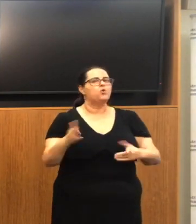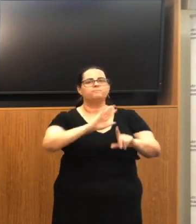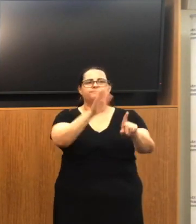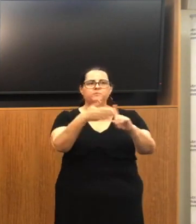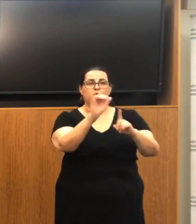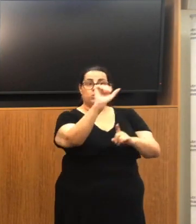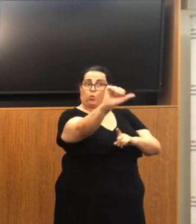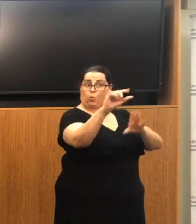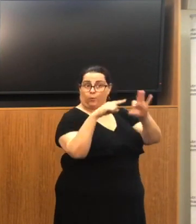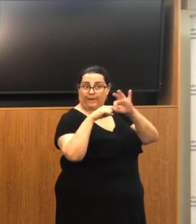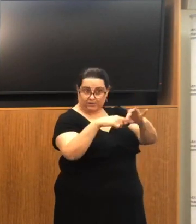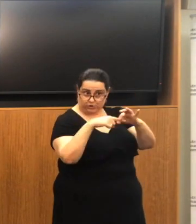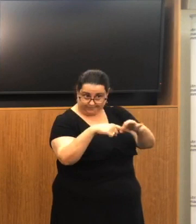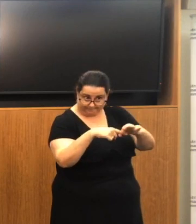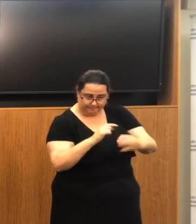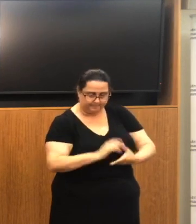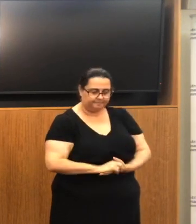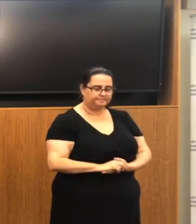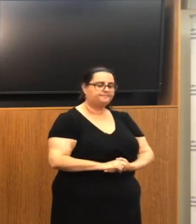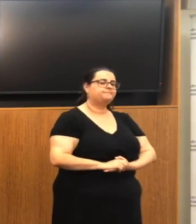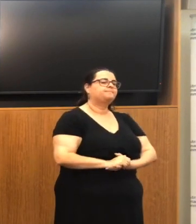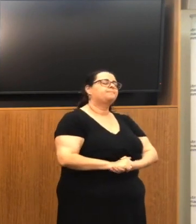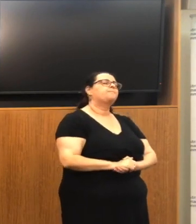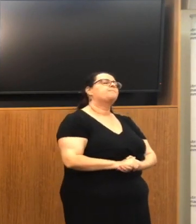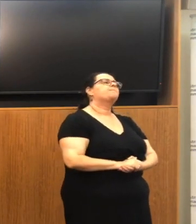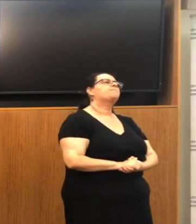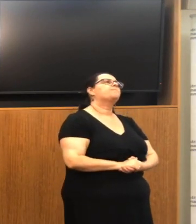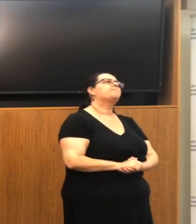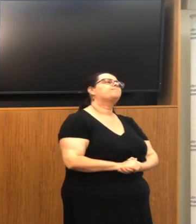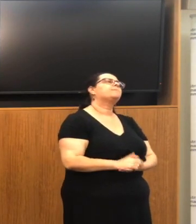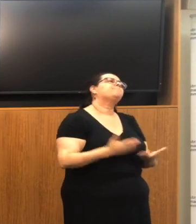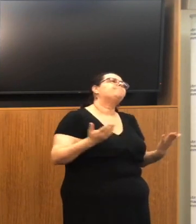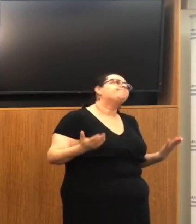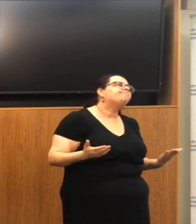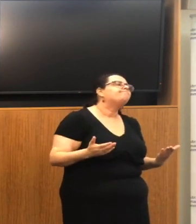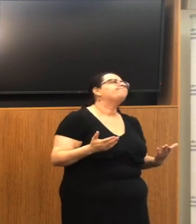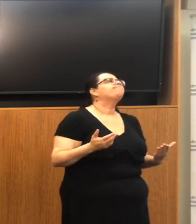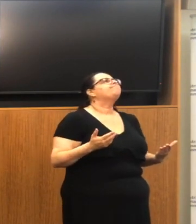I think that my reaction to it is just yeah, it saddens